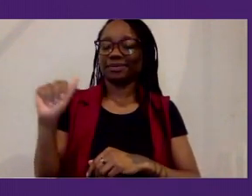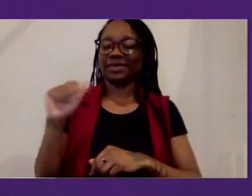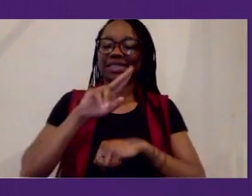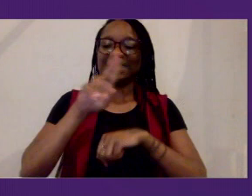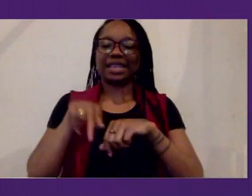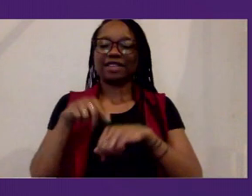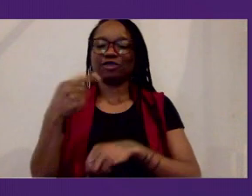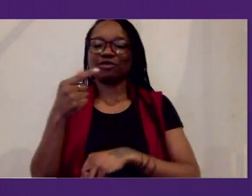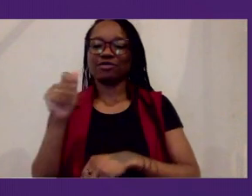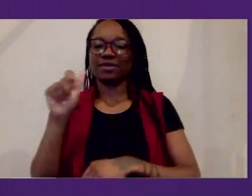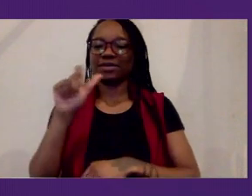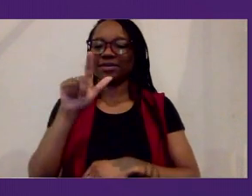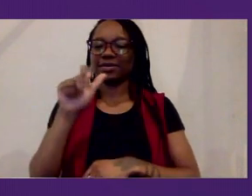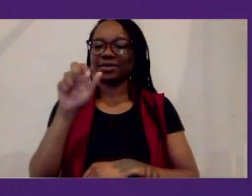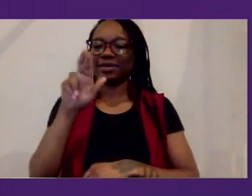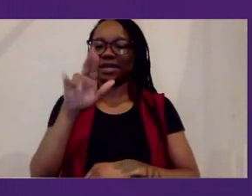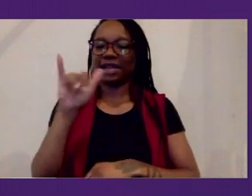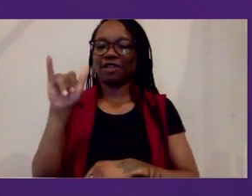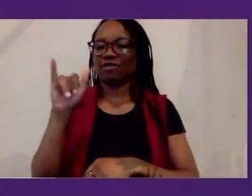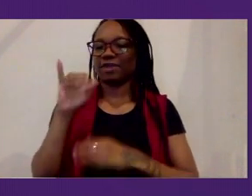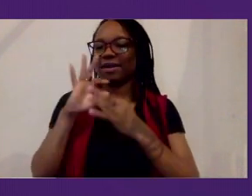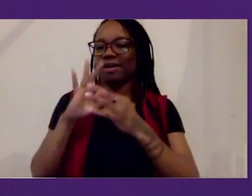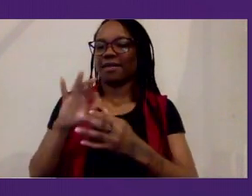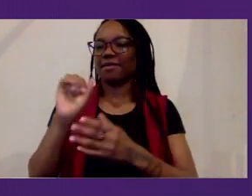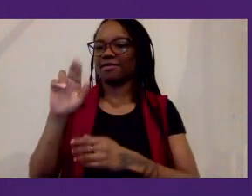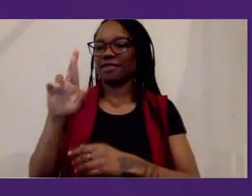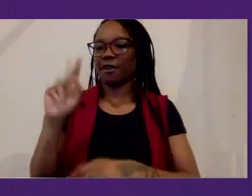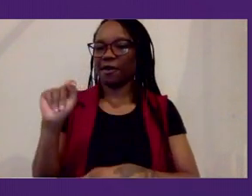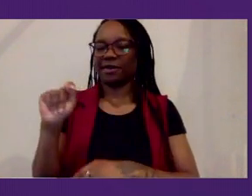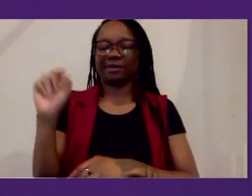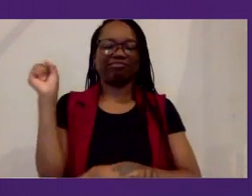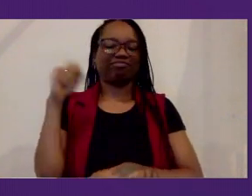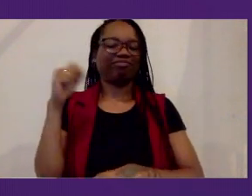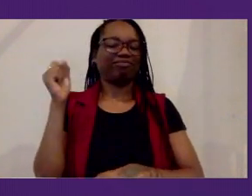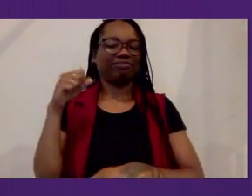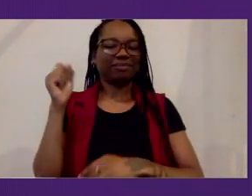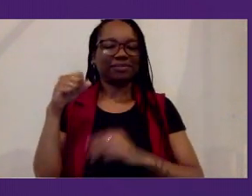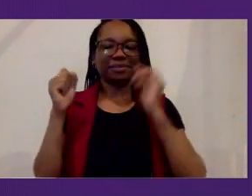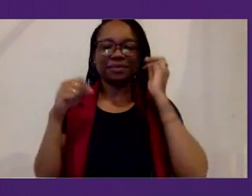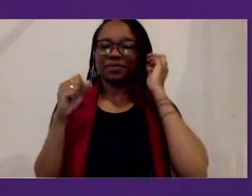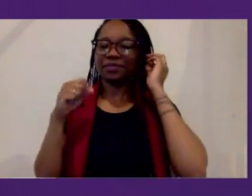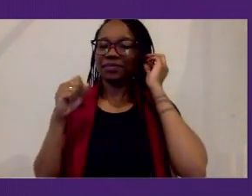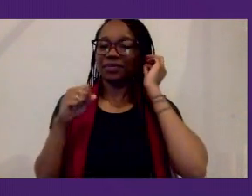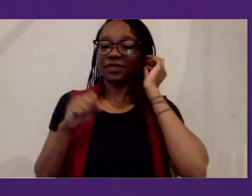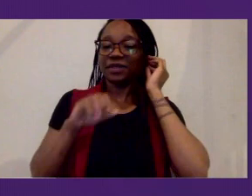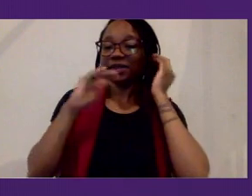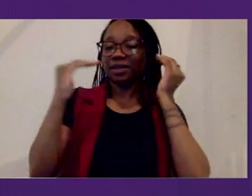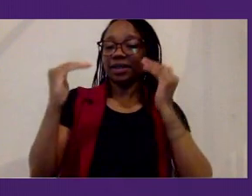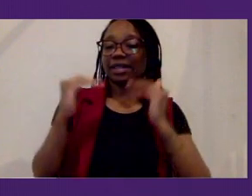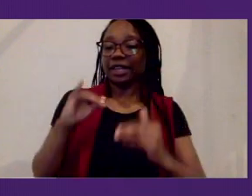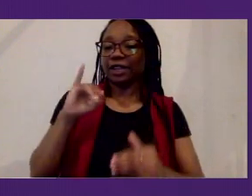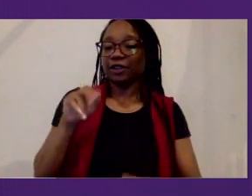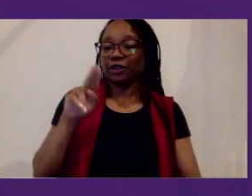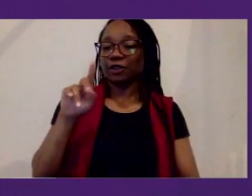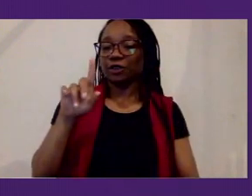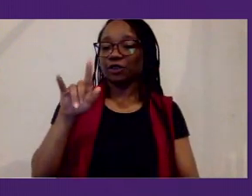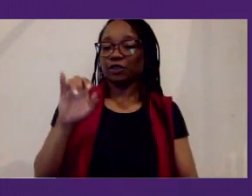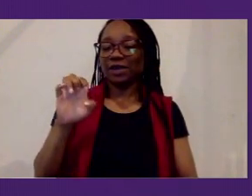we do. Shout out to Julie and friends. The public library is absolutely.